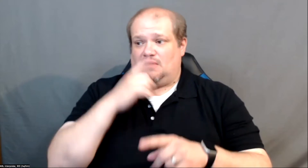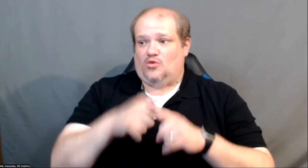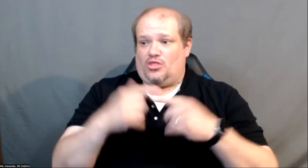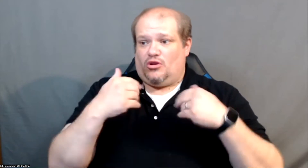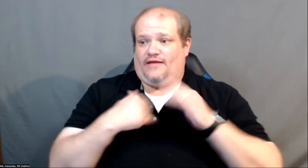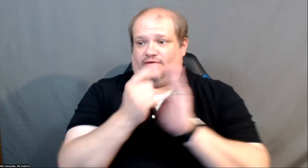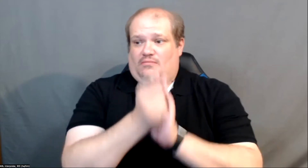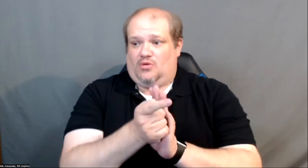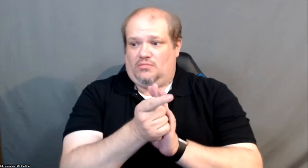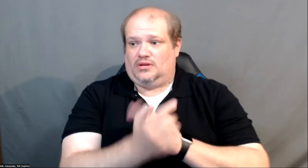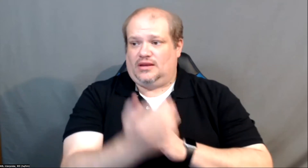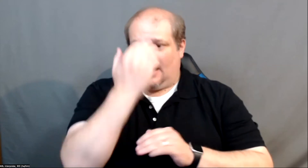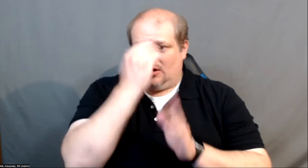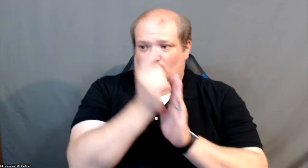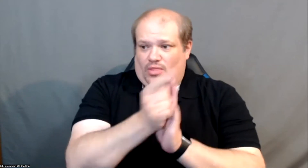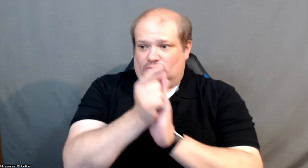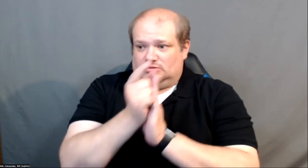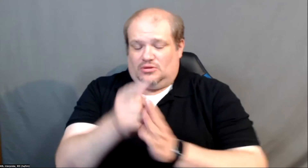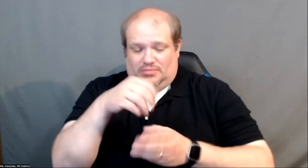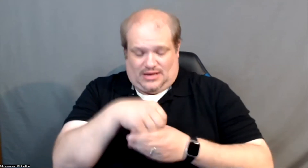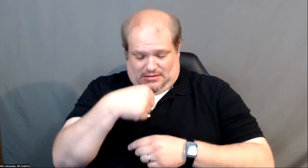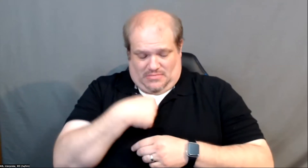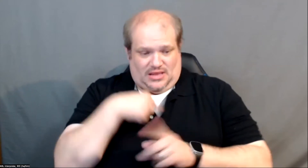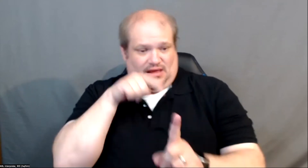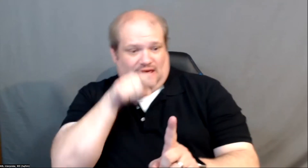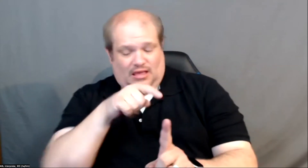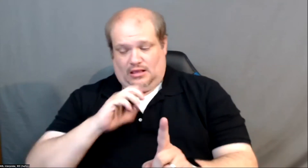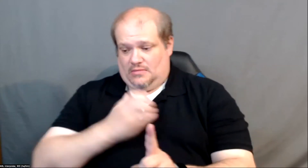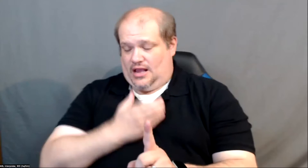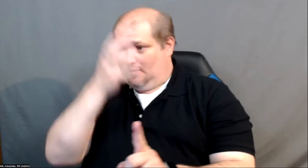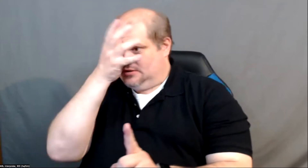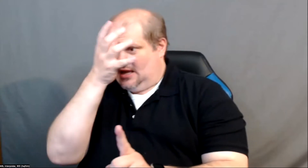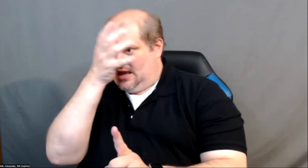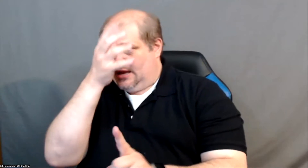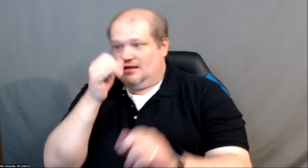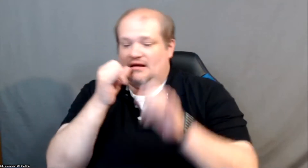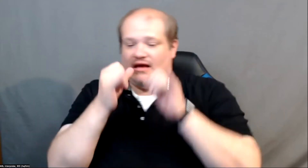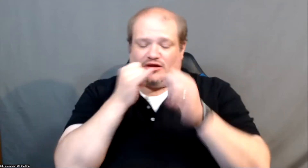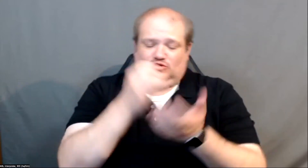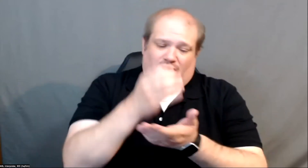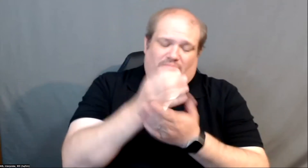moment // I knew those moments in me him our dad // I drank a bottle of wine on an empty stomach